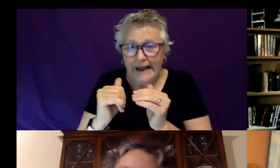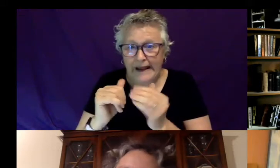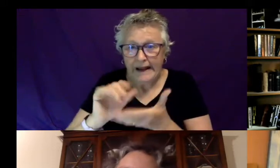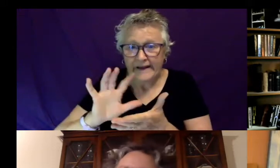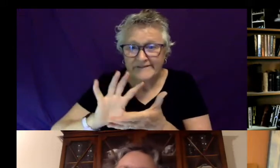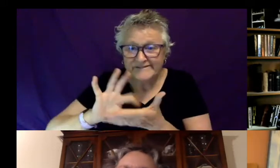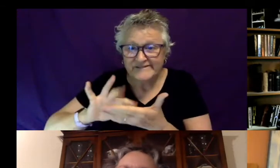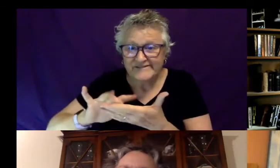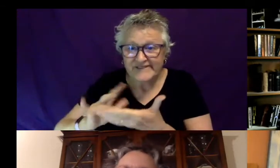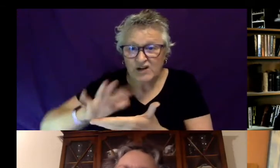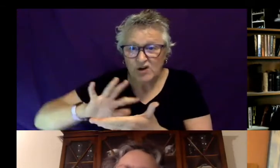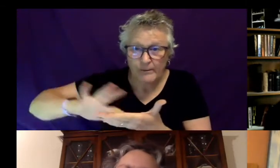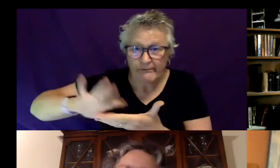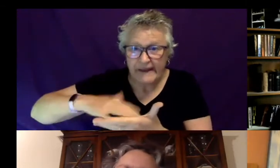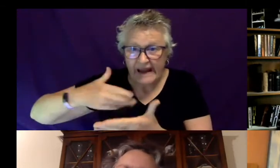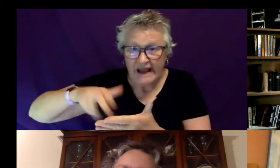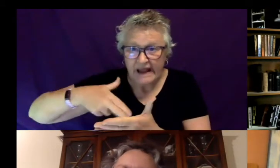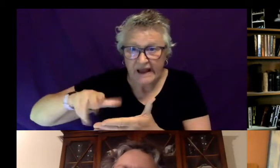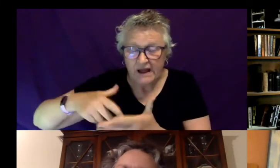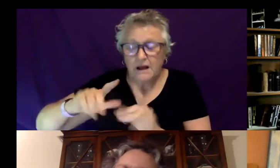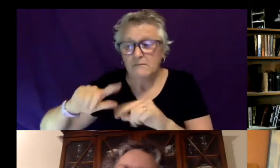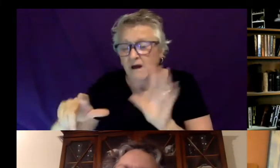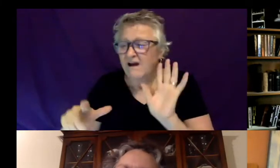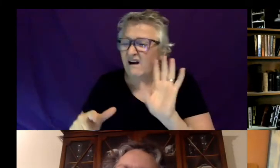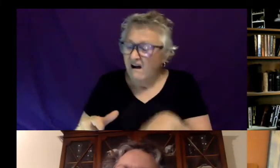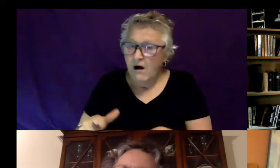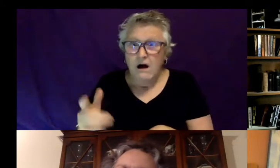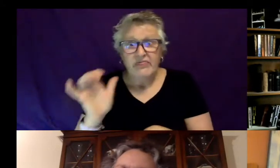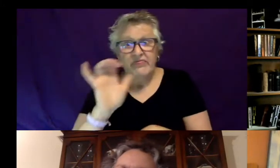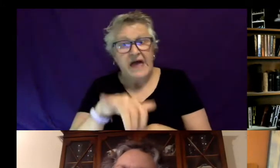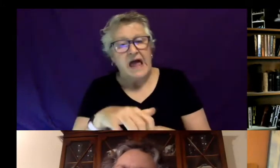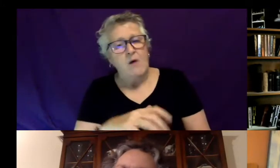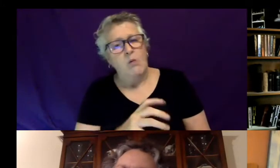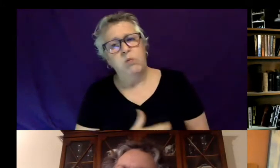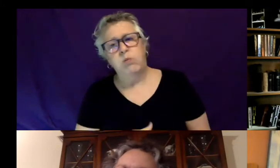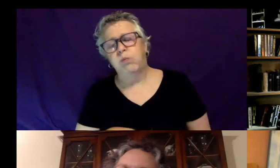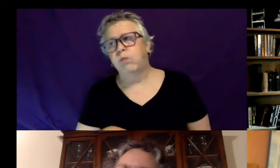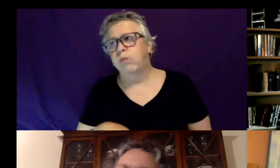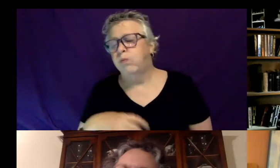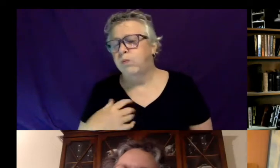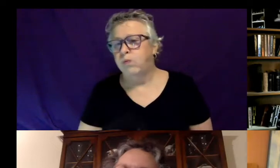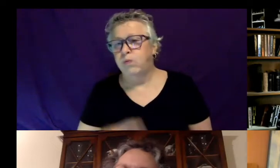The uh-- for the sculpture room when I, I was brought up there to see it, um